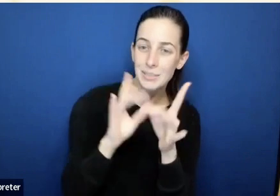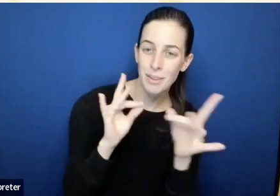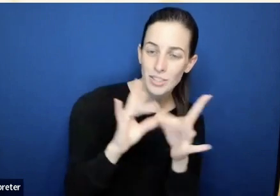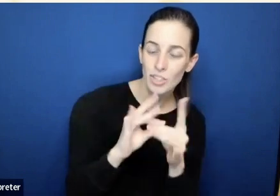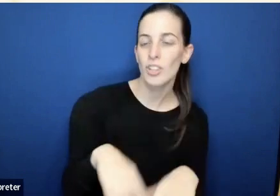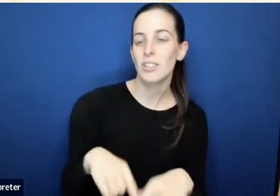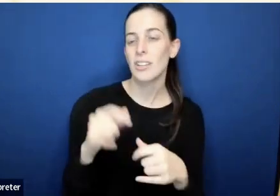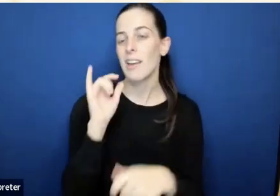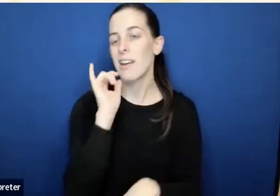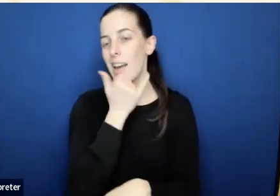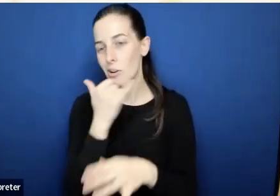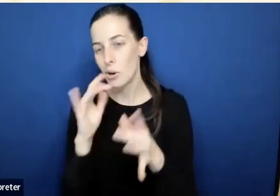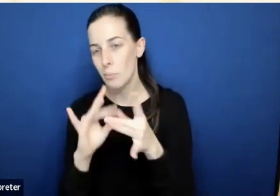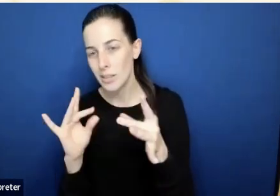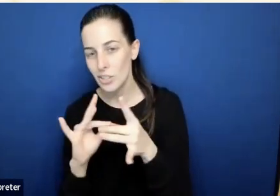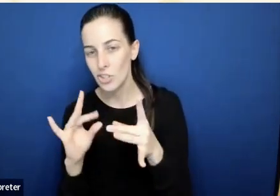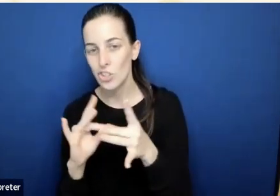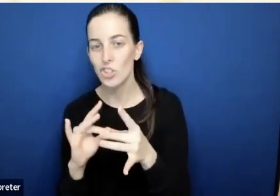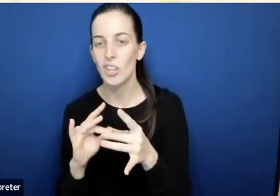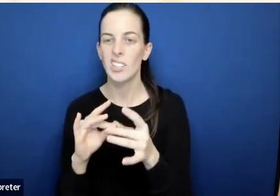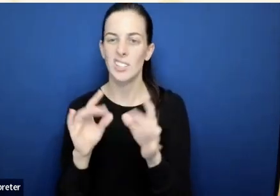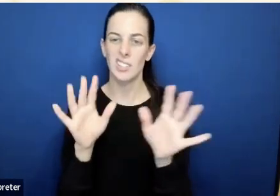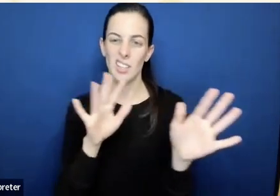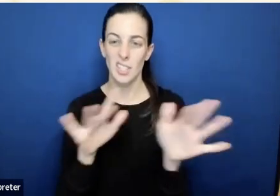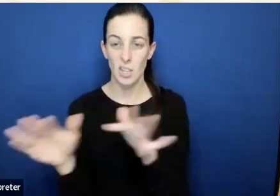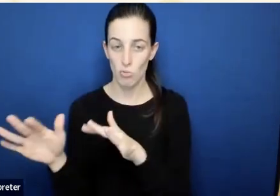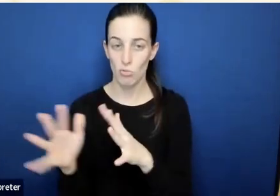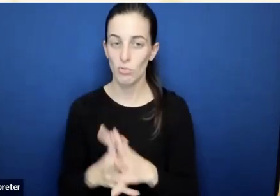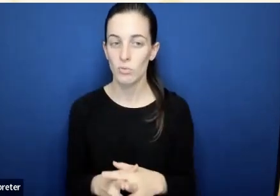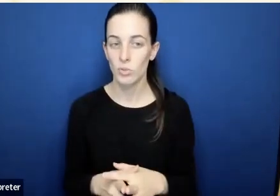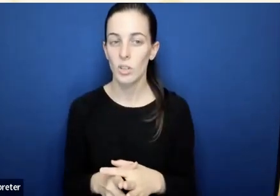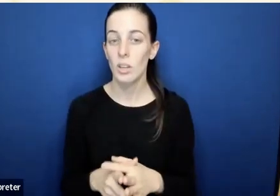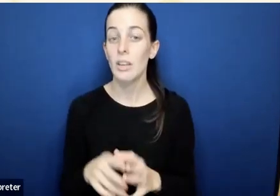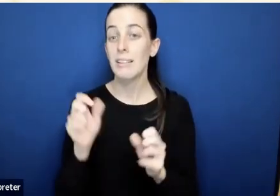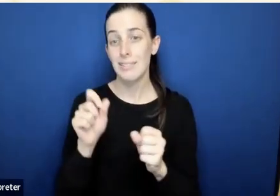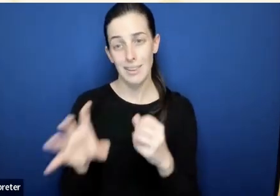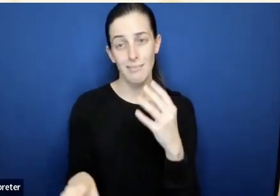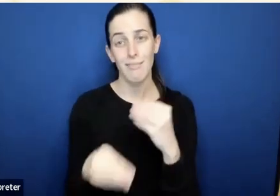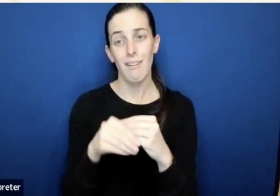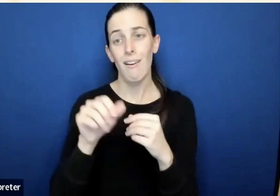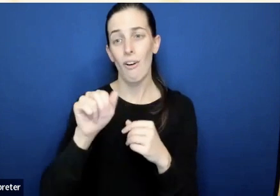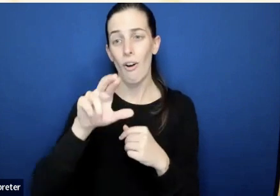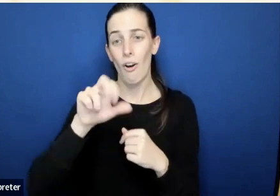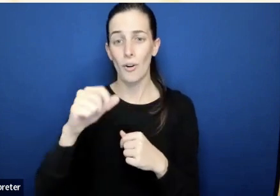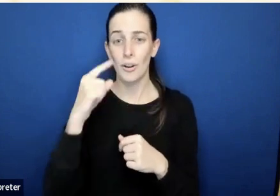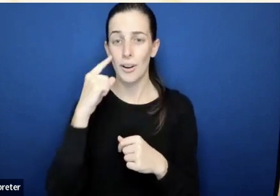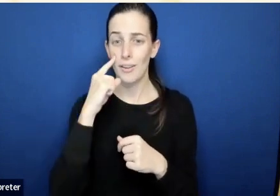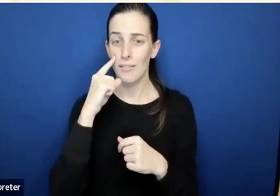or sports score updates, et cetera. They can use aria-hidden attributes to hide the decorative contents.